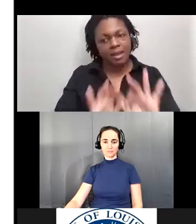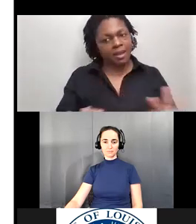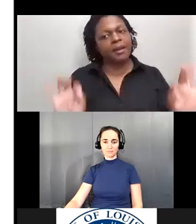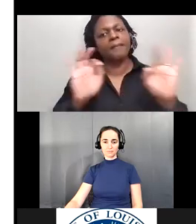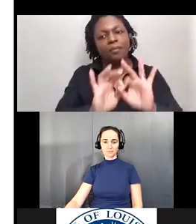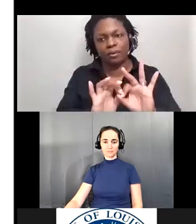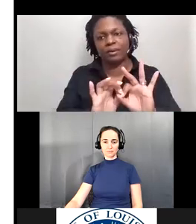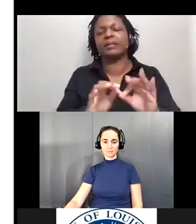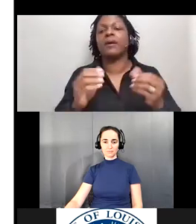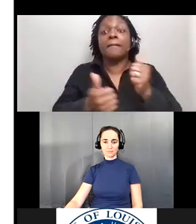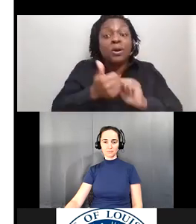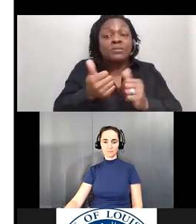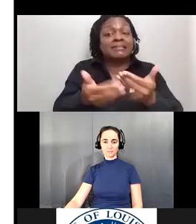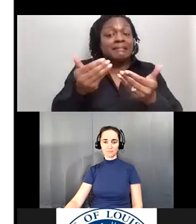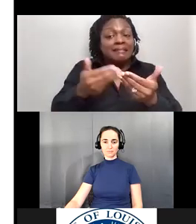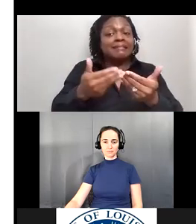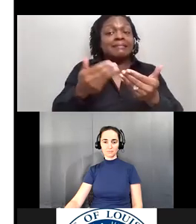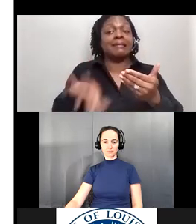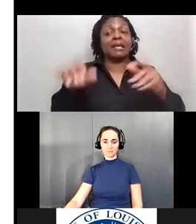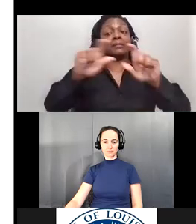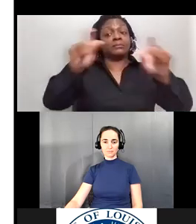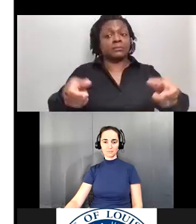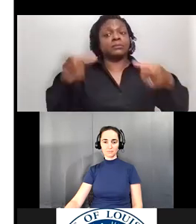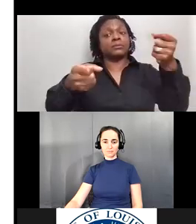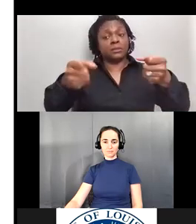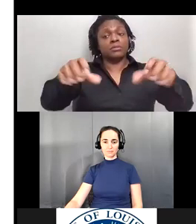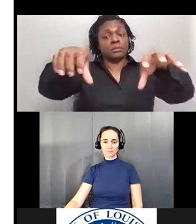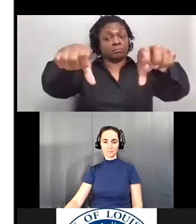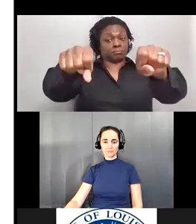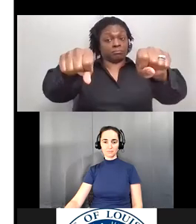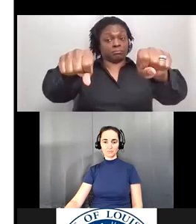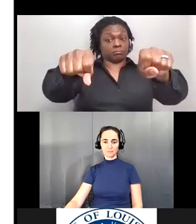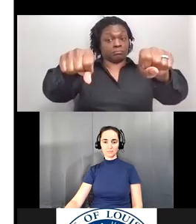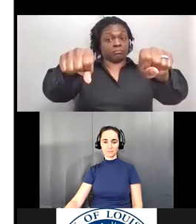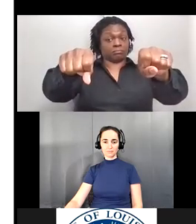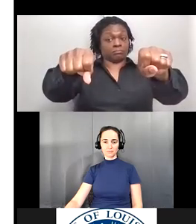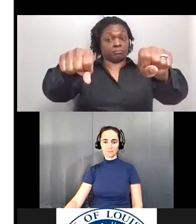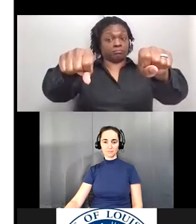to keep them on top of the steering wheel, you can just place them on top of the steering wheel with your wrist on top of the steering 16:01:27 wheel.